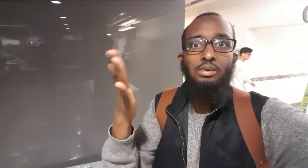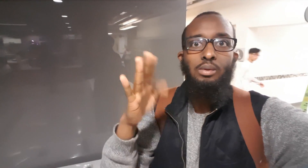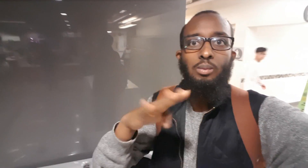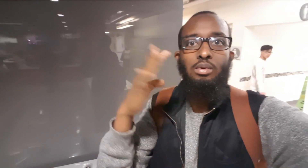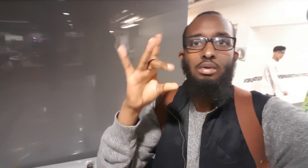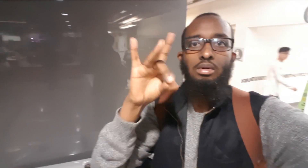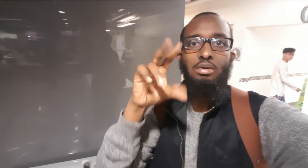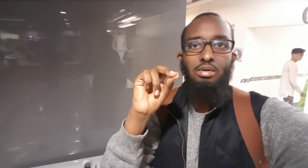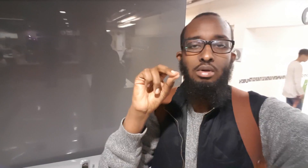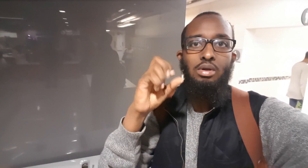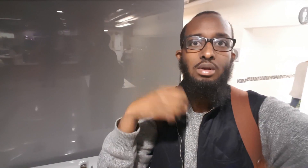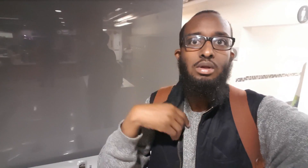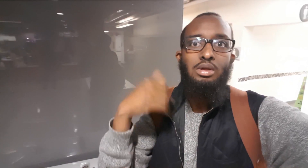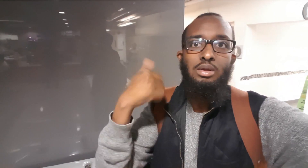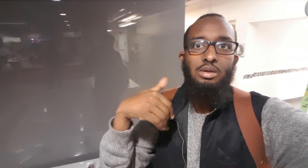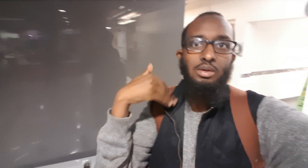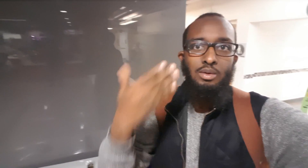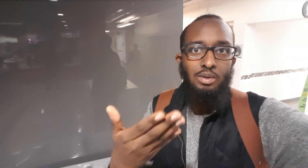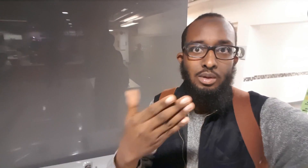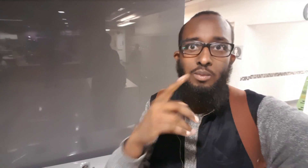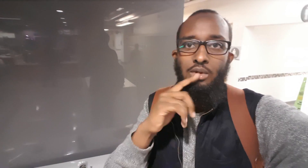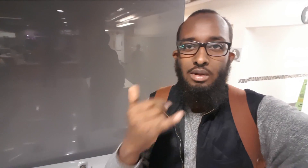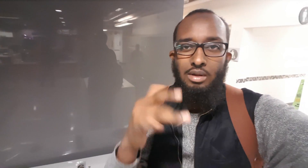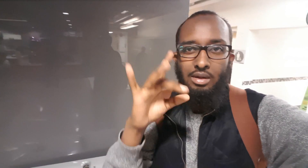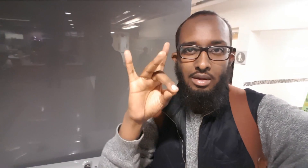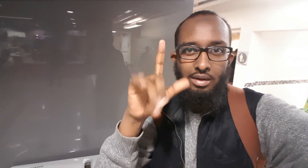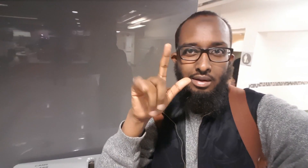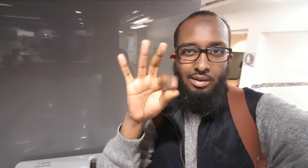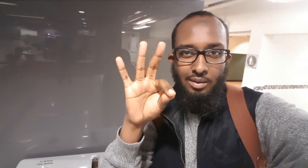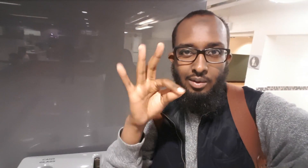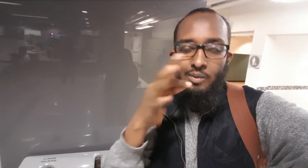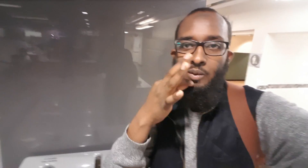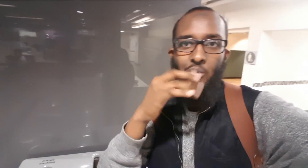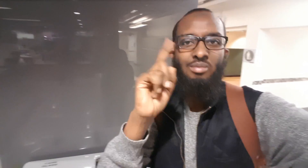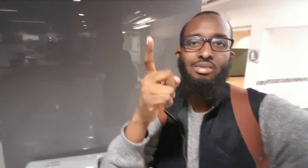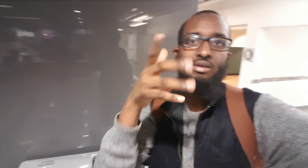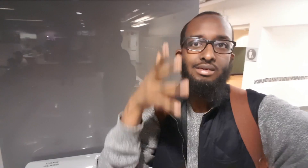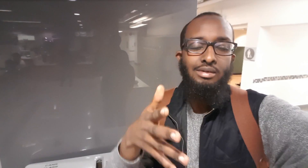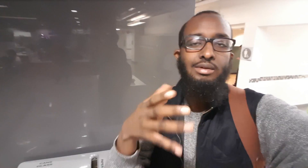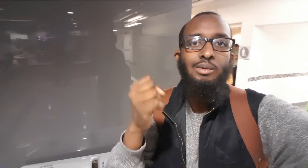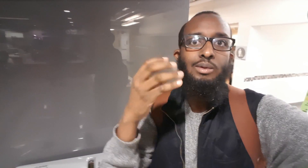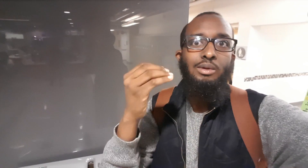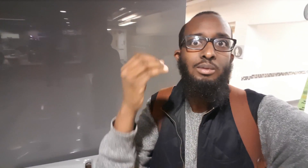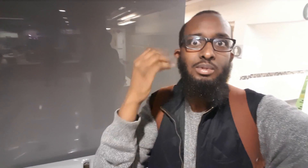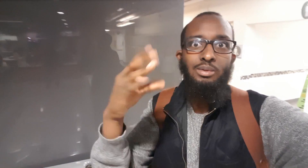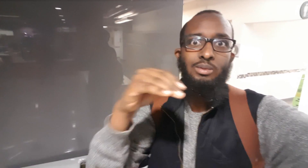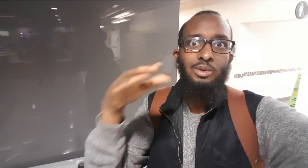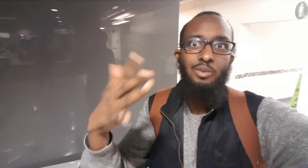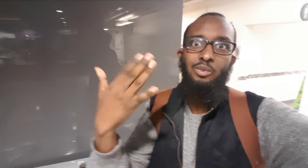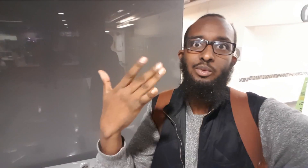Student Service opens at 8:30am. Actually, its 8:29am lol. I have a min left.